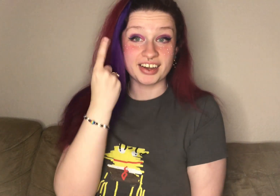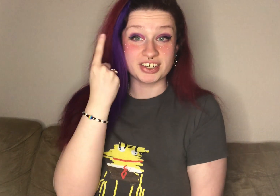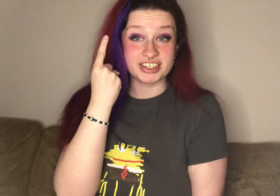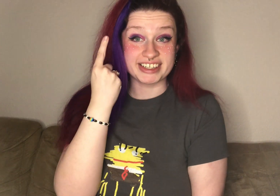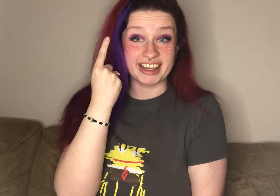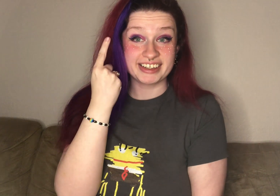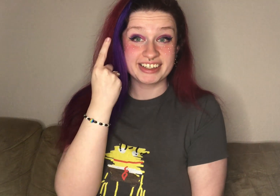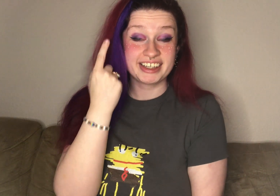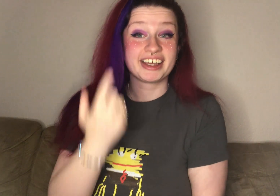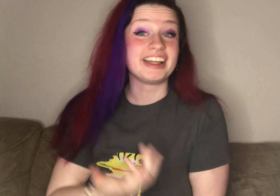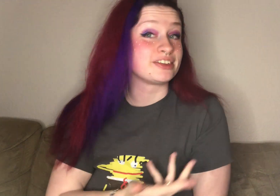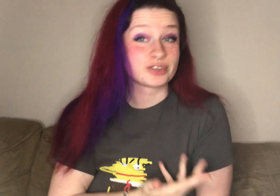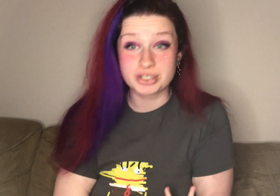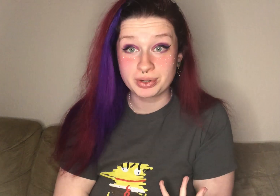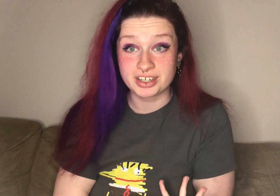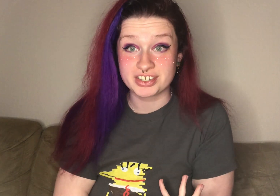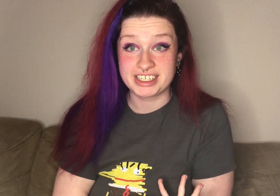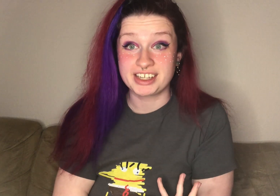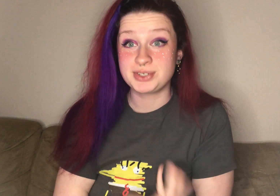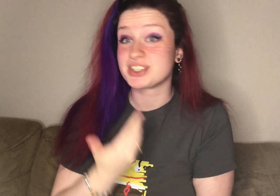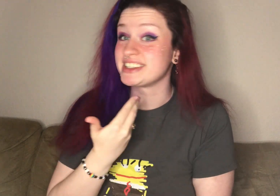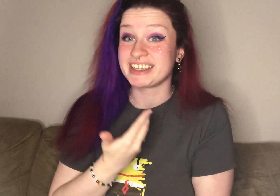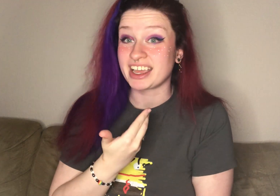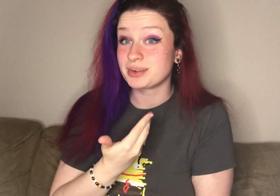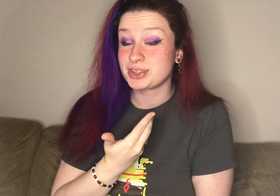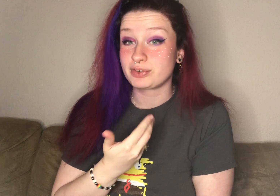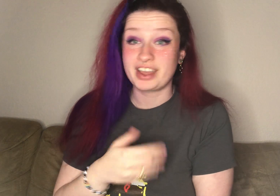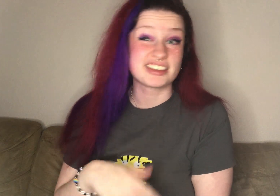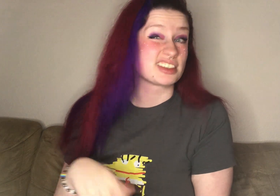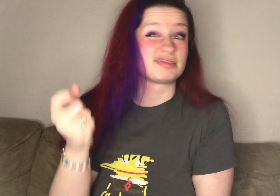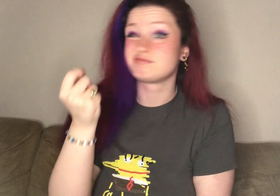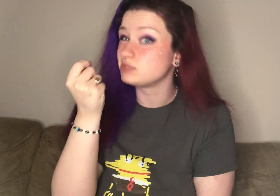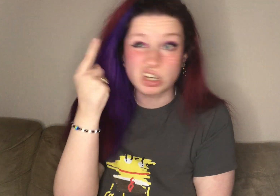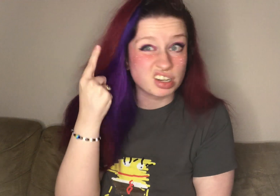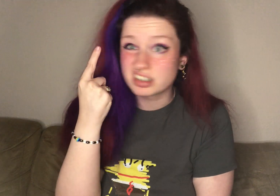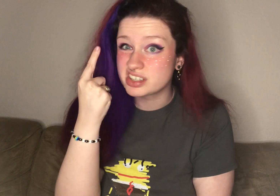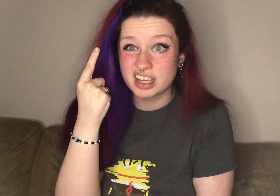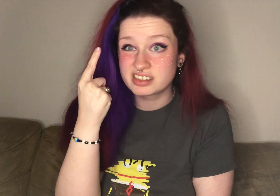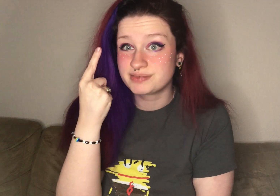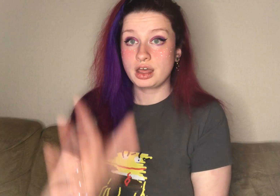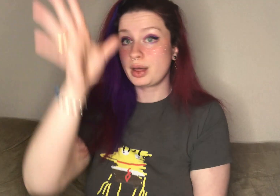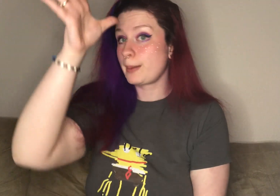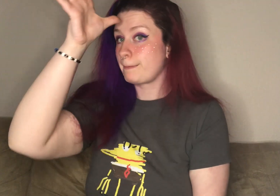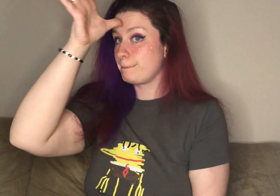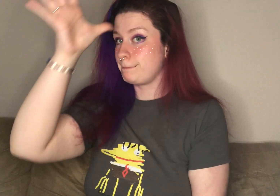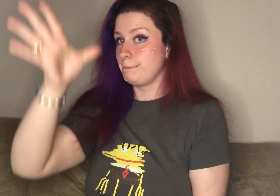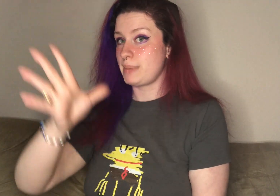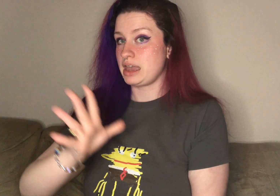understand and then for don't understand you just negate it with your face so don't understand man